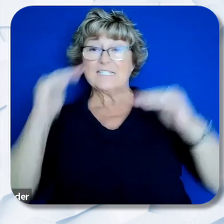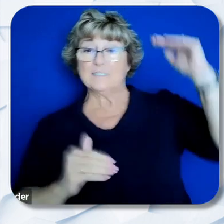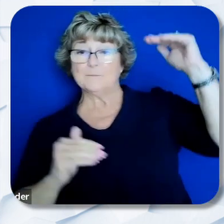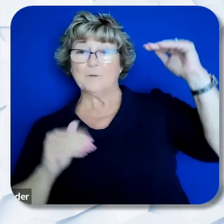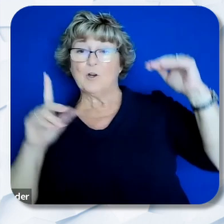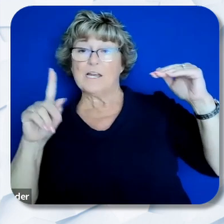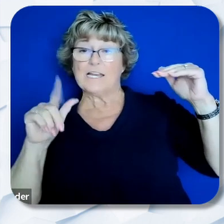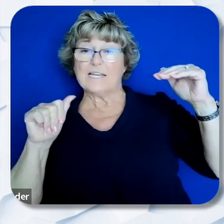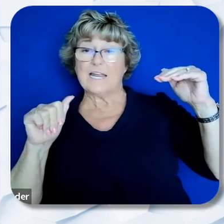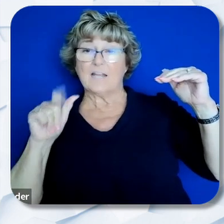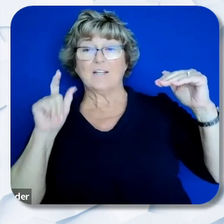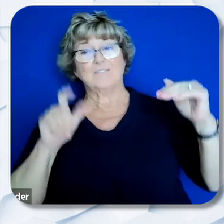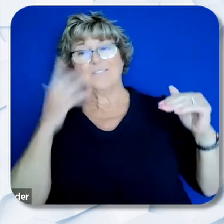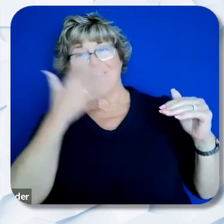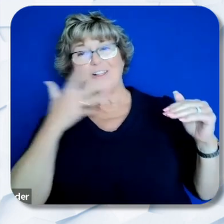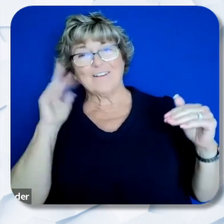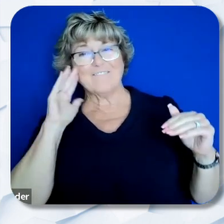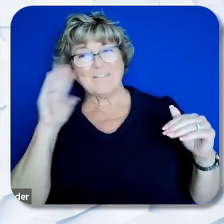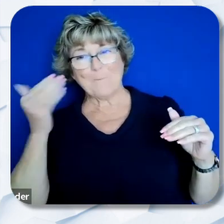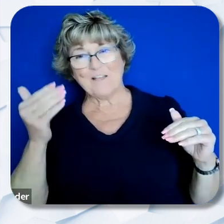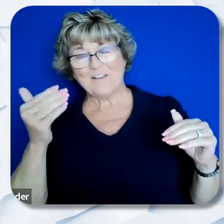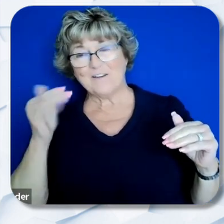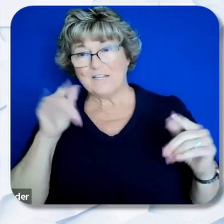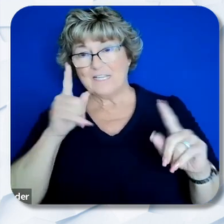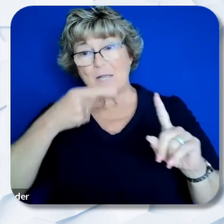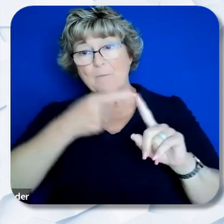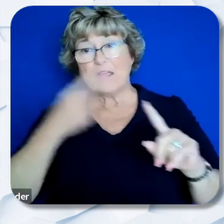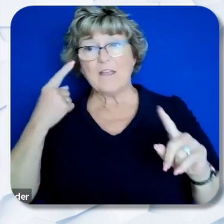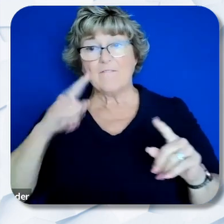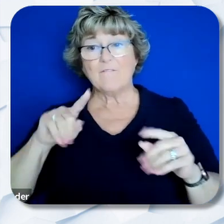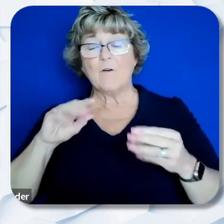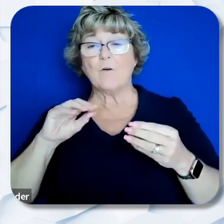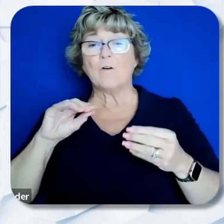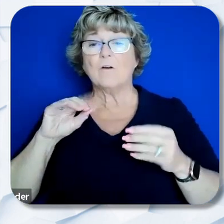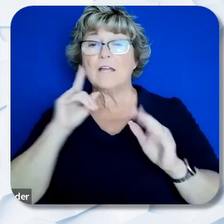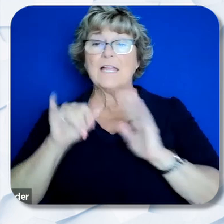should look pretty familiar. So this is specifically for Indicator 9 and 10. We are looking for